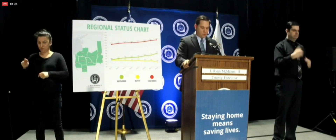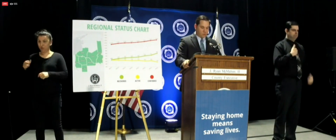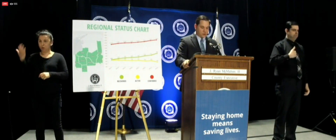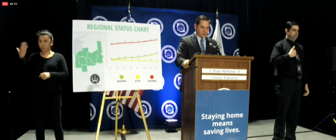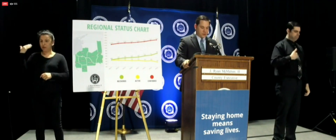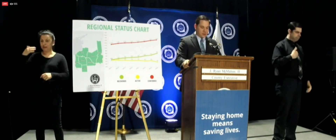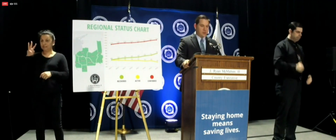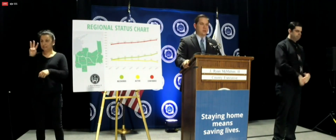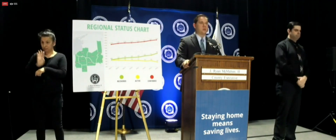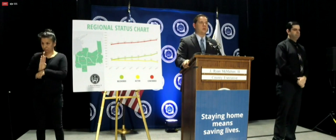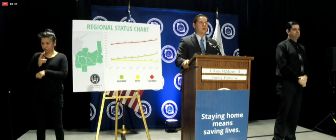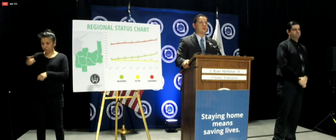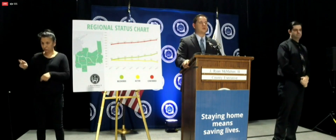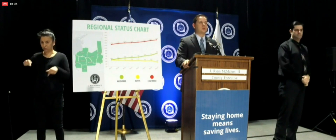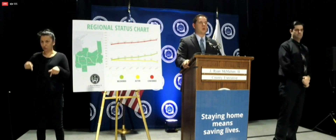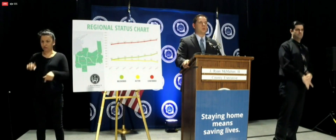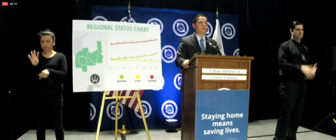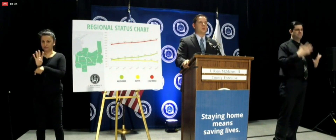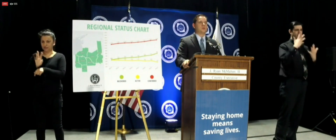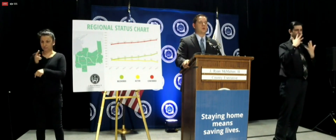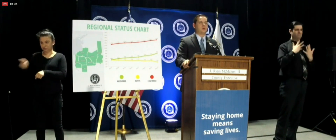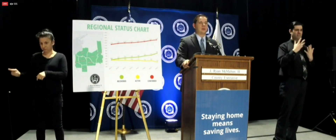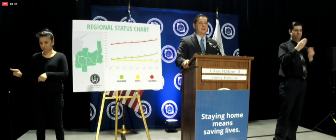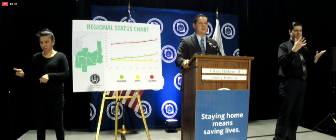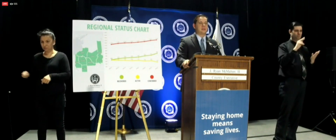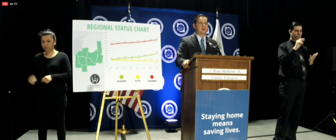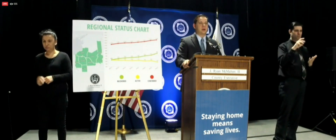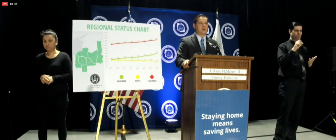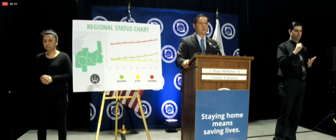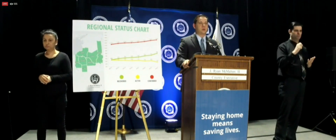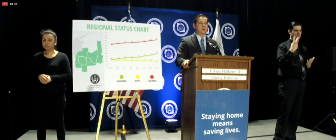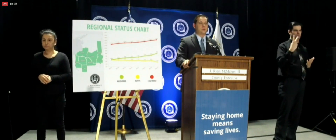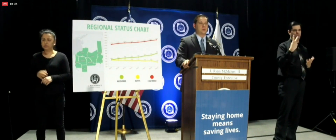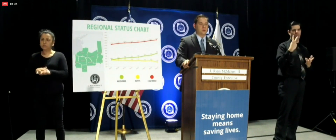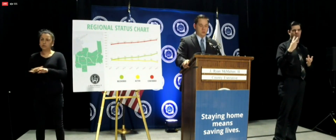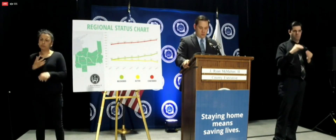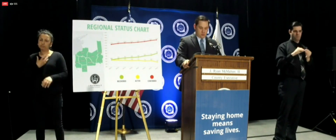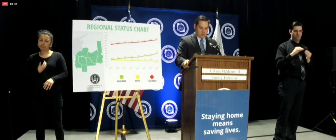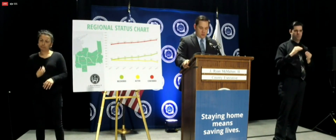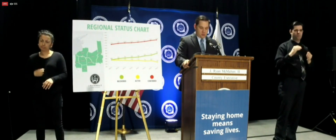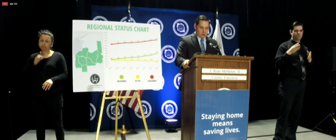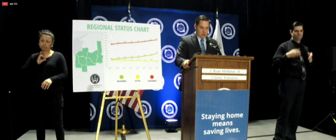WE HAD TO GO LATER TODAY THAN WE NORMALLY DO. UNFORTUNATELY, WE HAVE LOST TWO